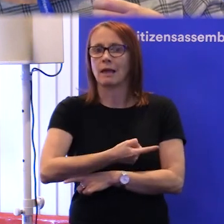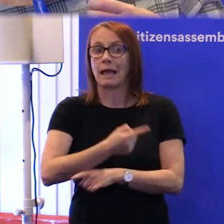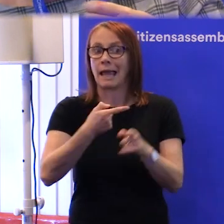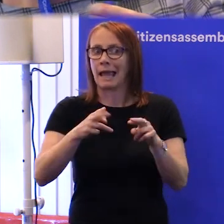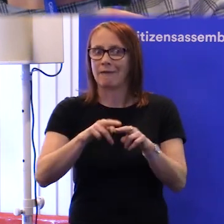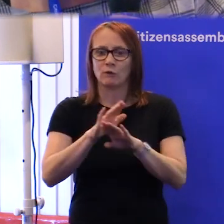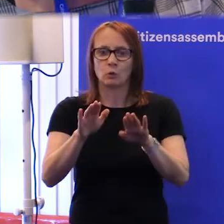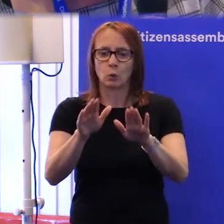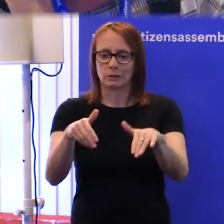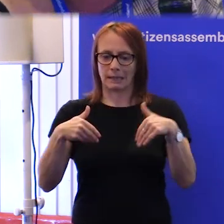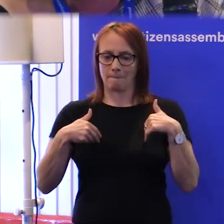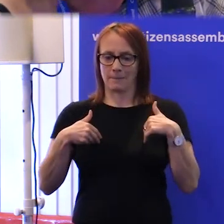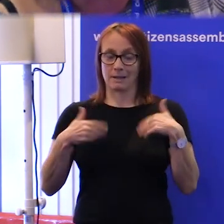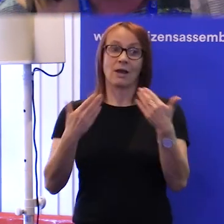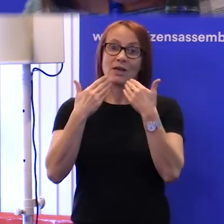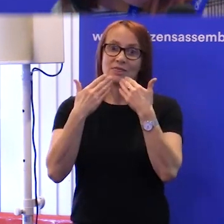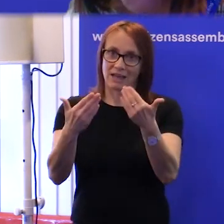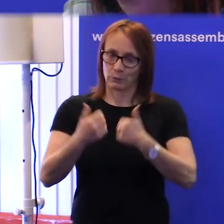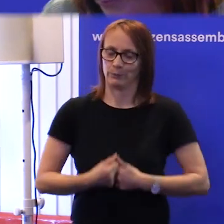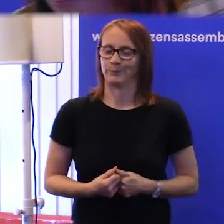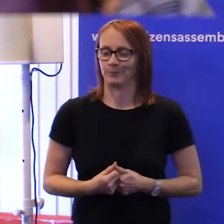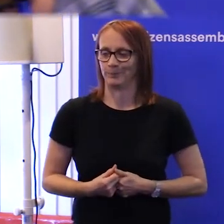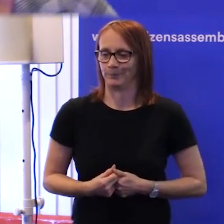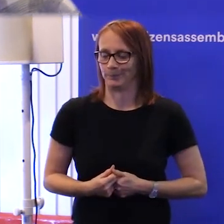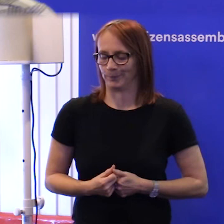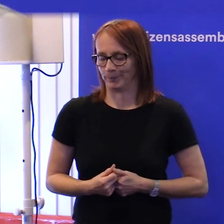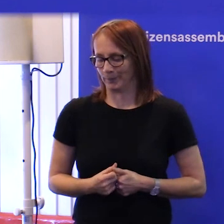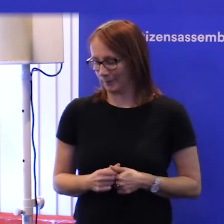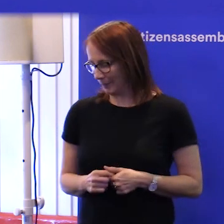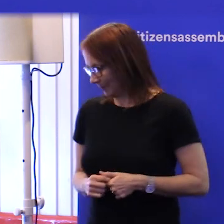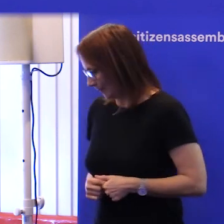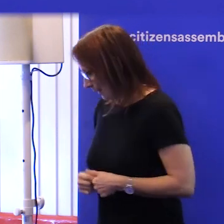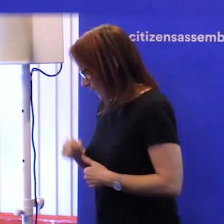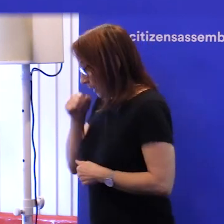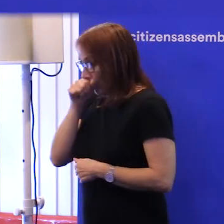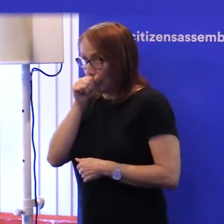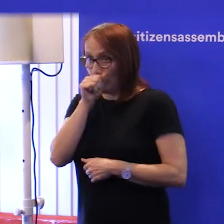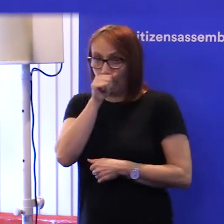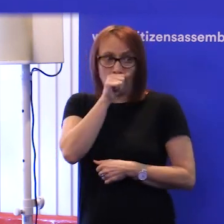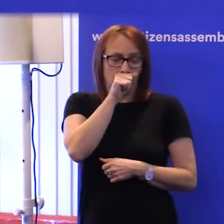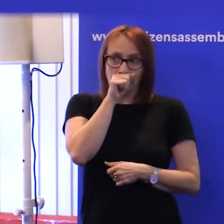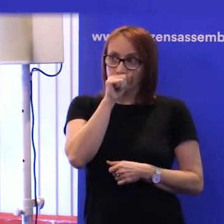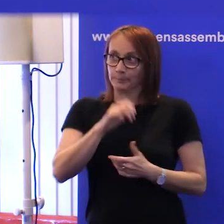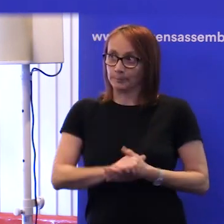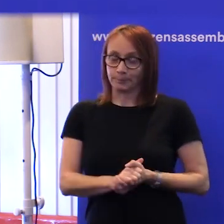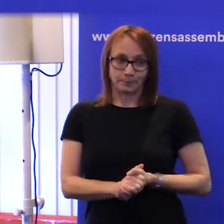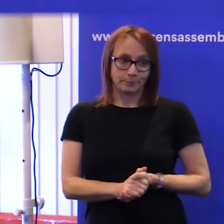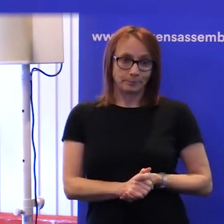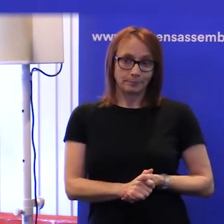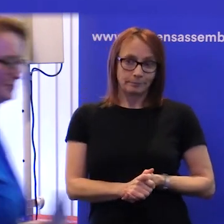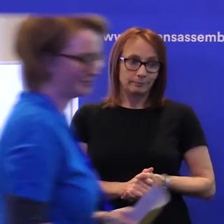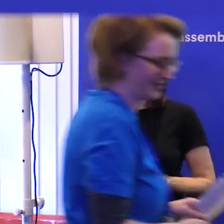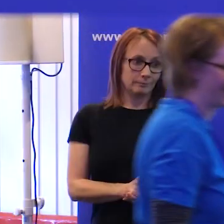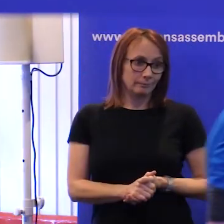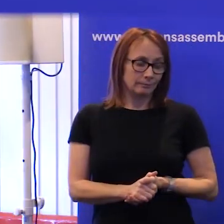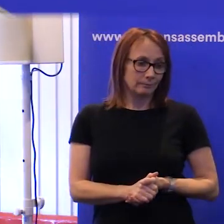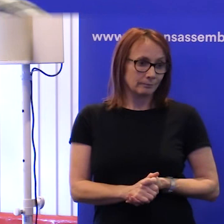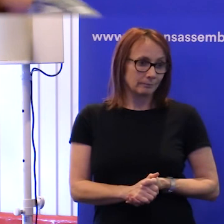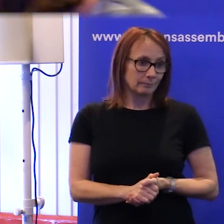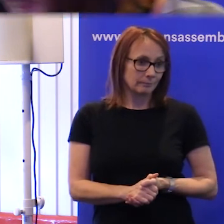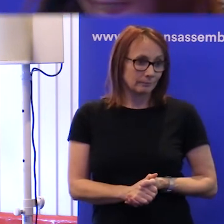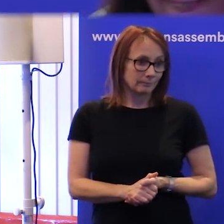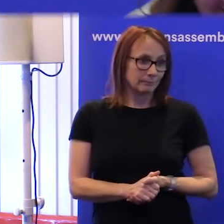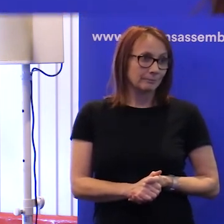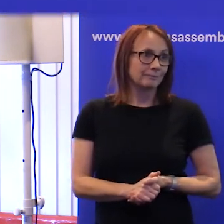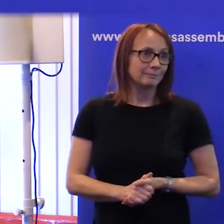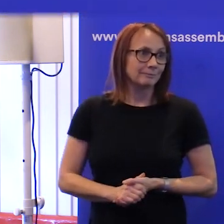think about them so thank you very much